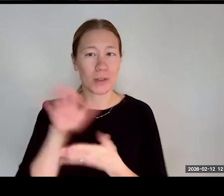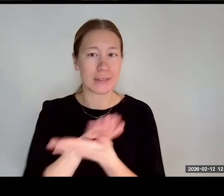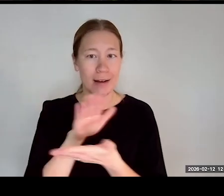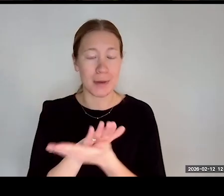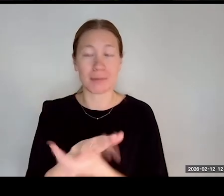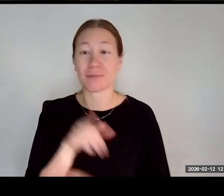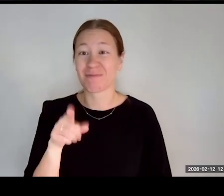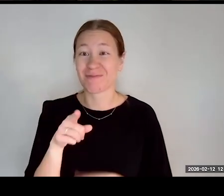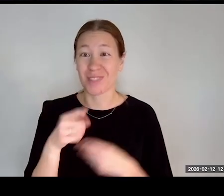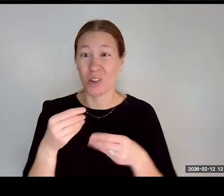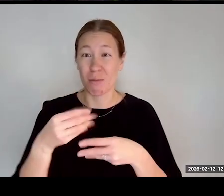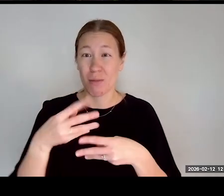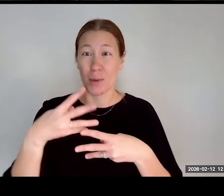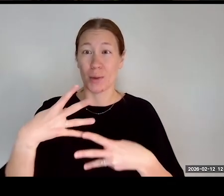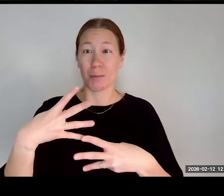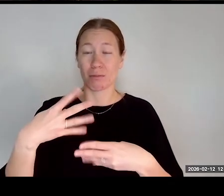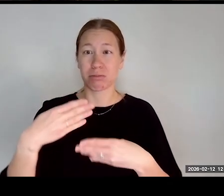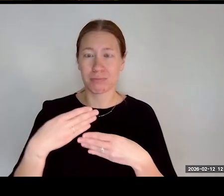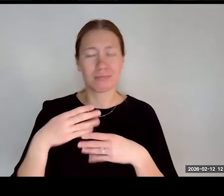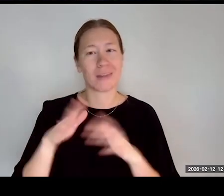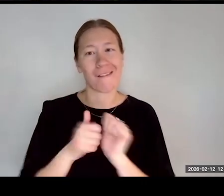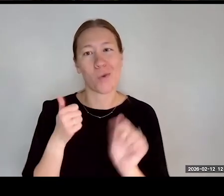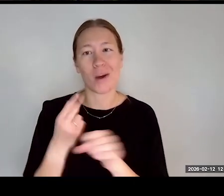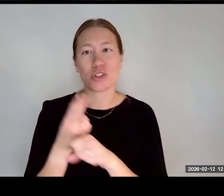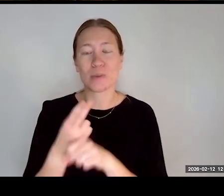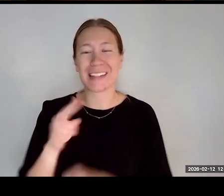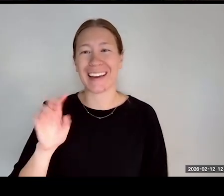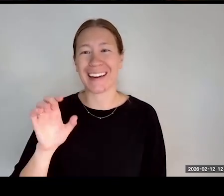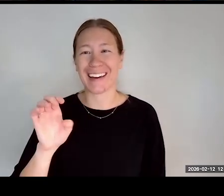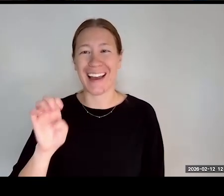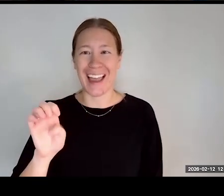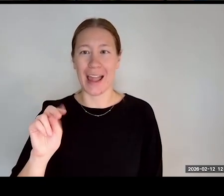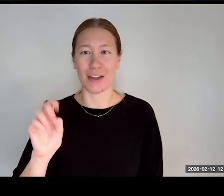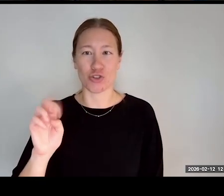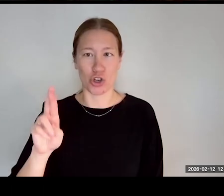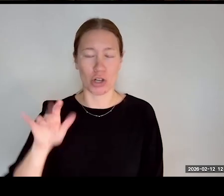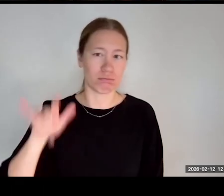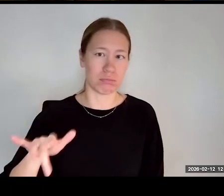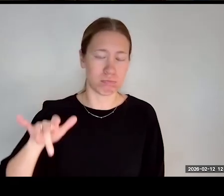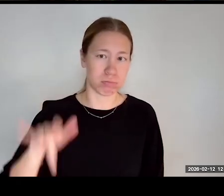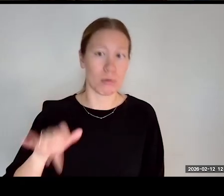make sure we're not using the enter key or hard breaks to increase space between our elements.